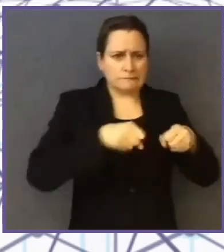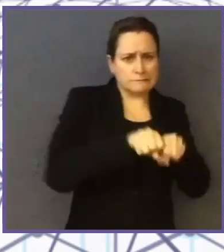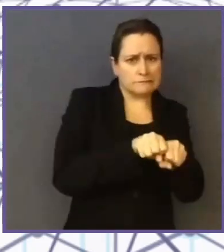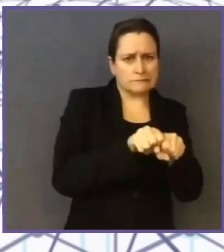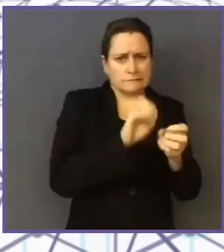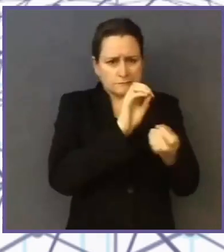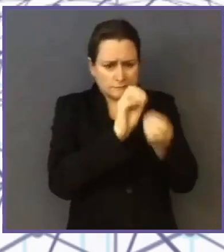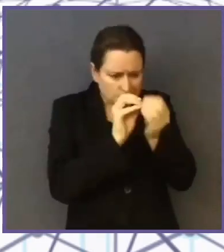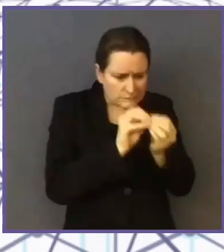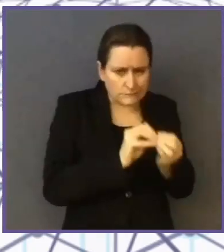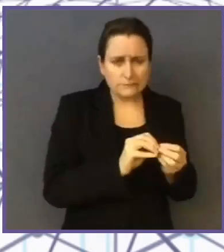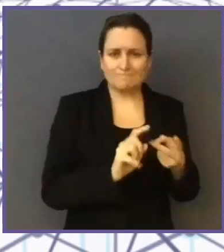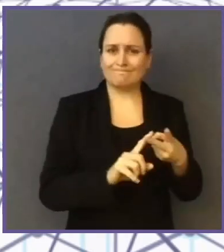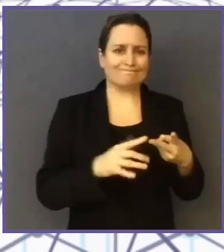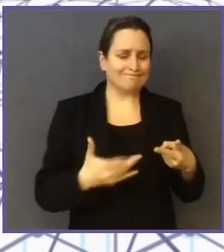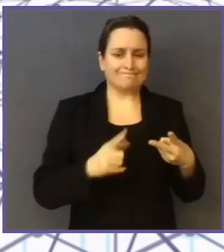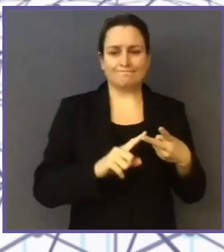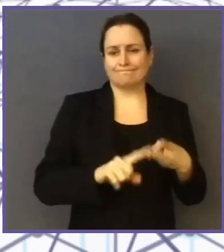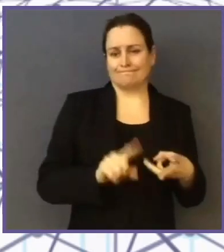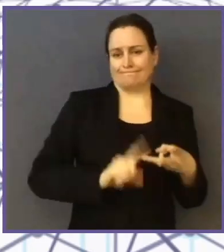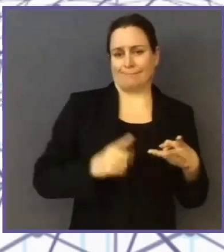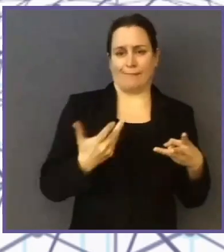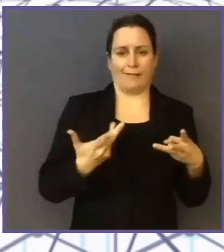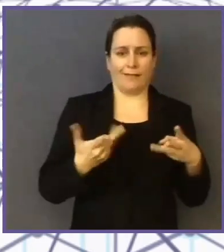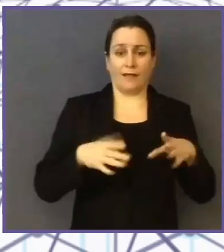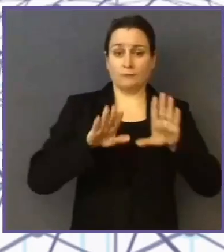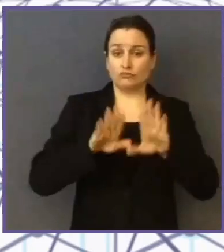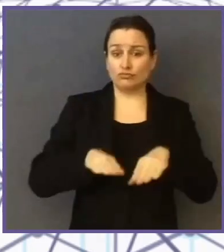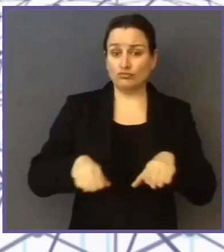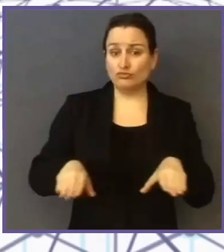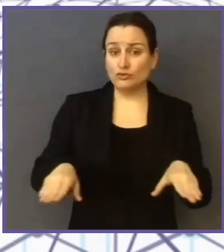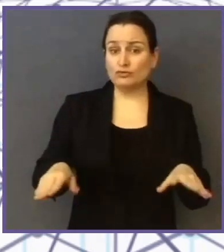children, for example, context specific innovation.